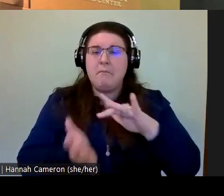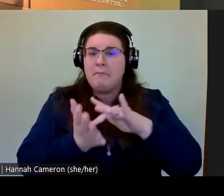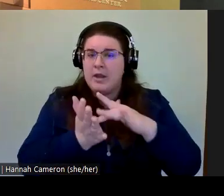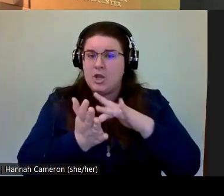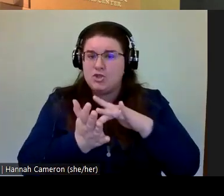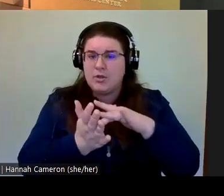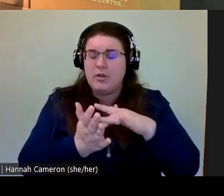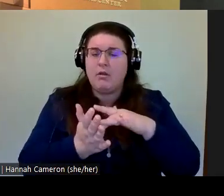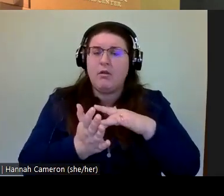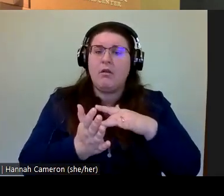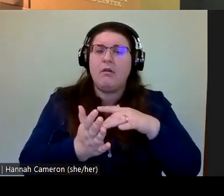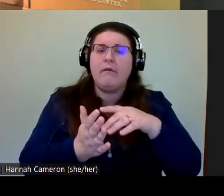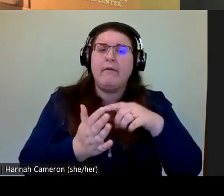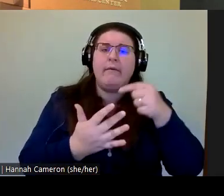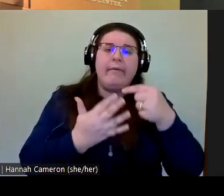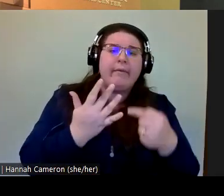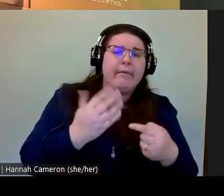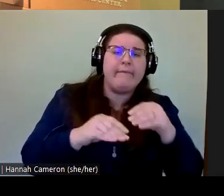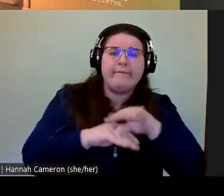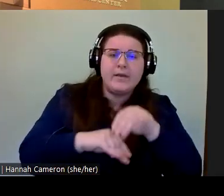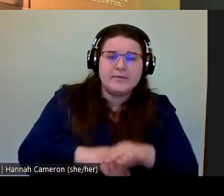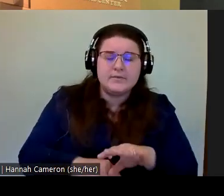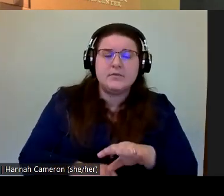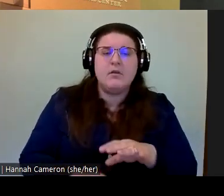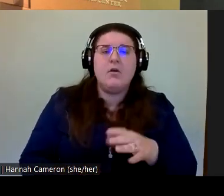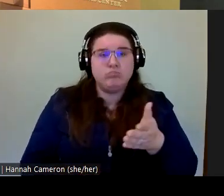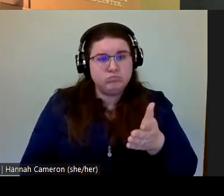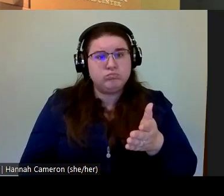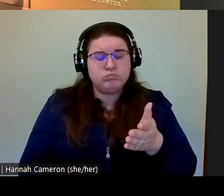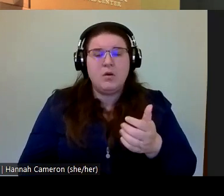uh and the interesting thing here is in most medication trials you see the medication side